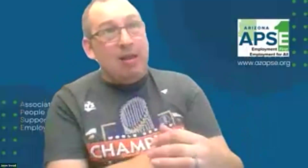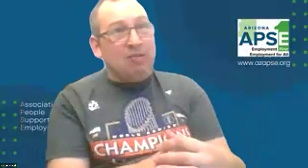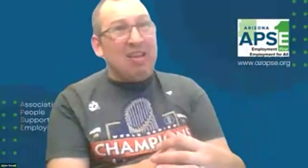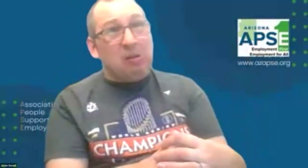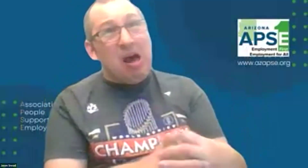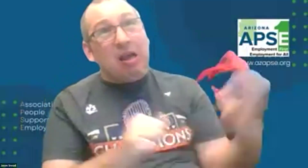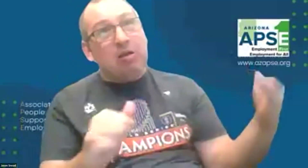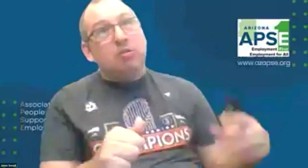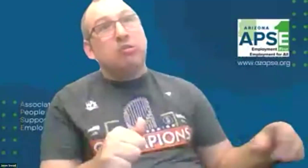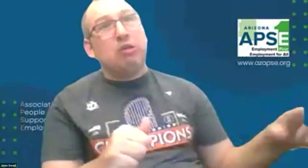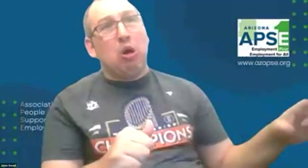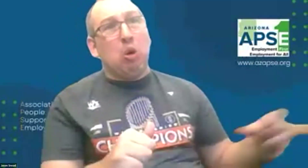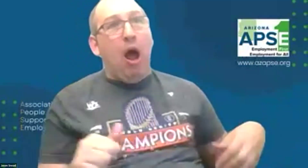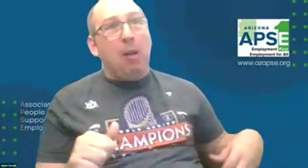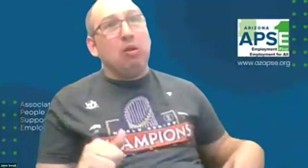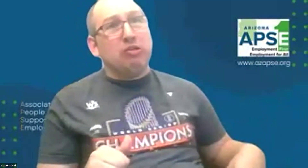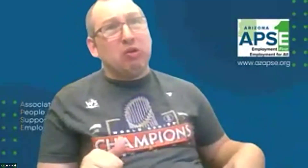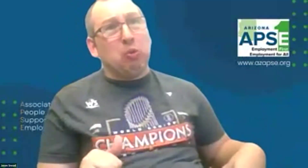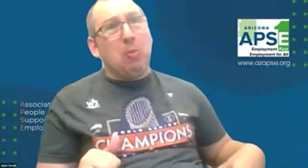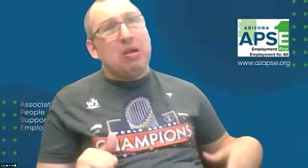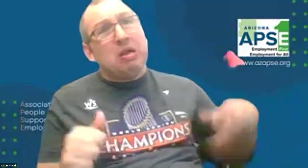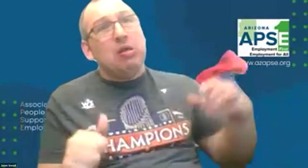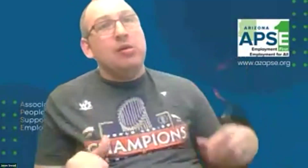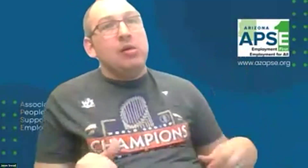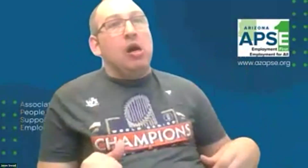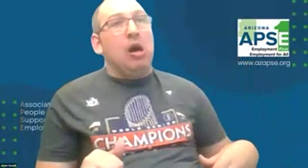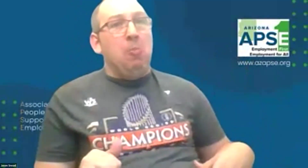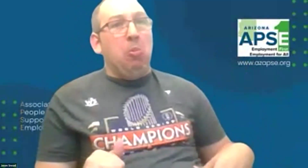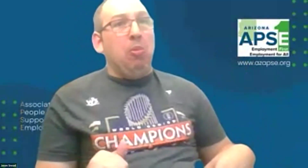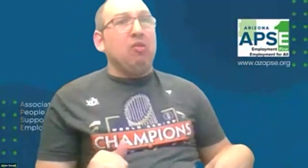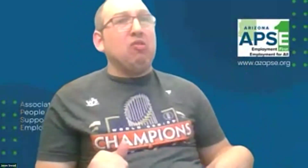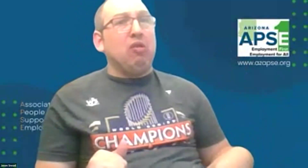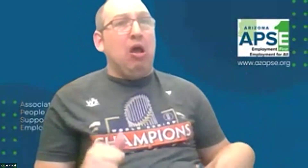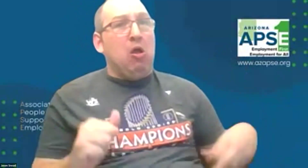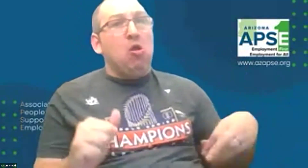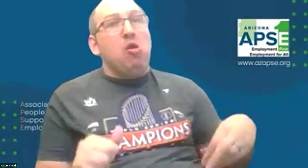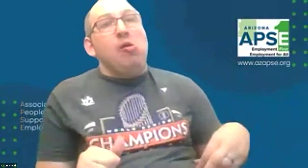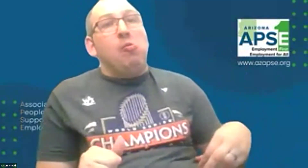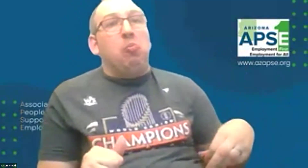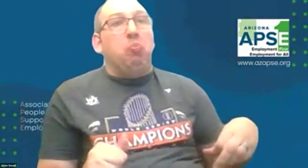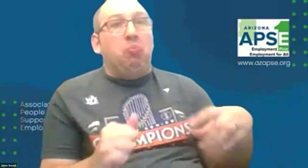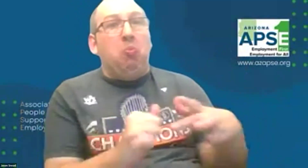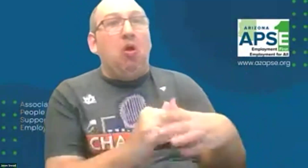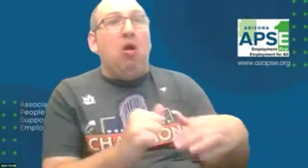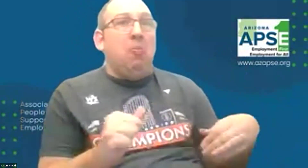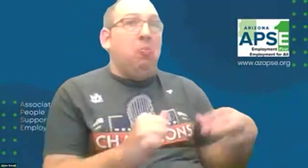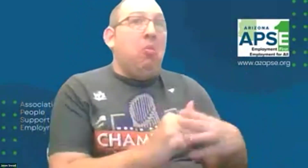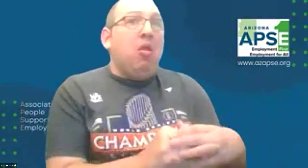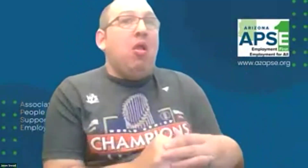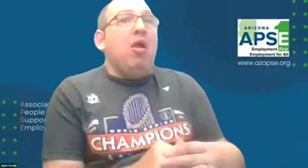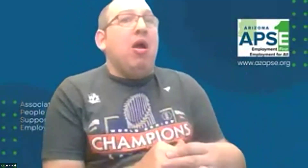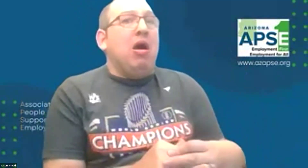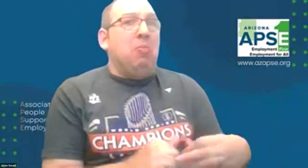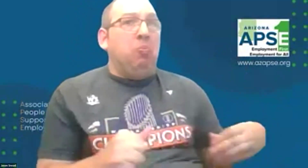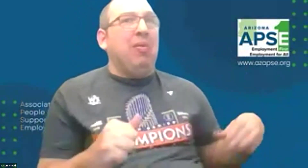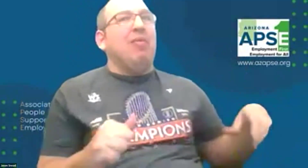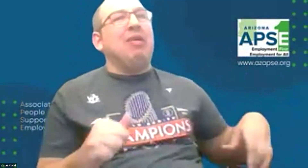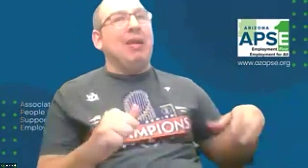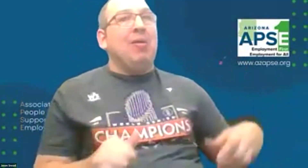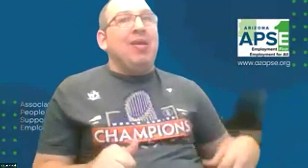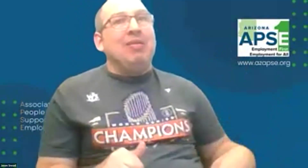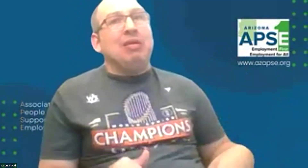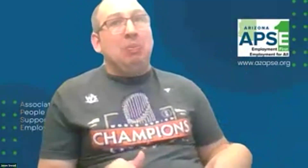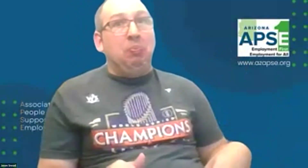ALL RIGHT. IT'S 10 O'CLOCK SO I'M GOING AT THE START THE WEBINAR. THIS IS -- SORRY IT'S